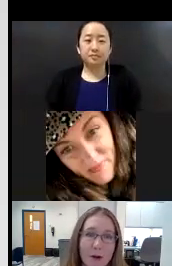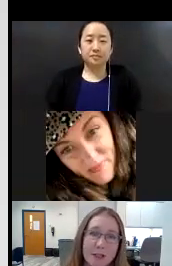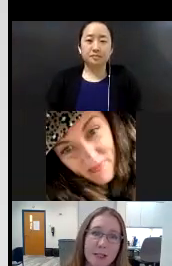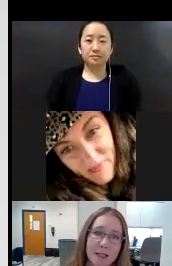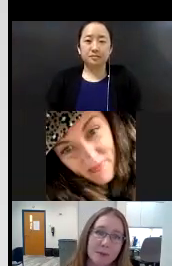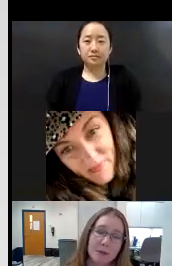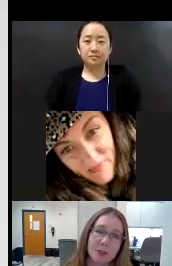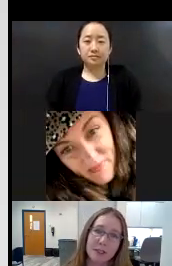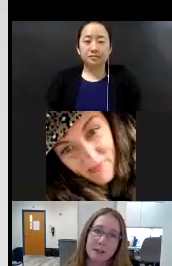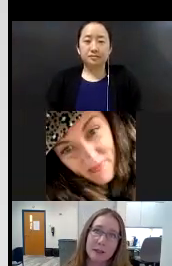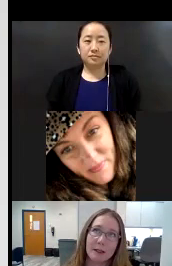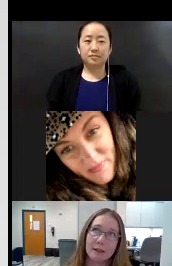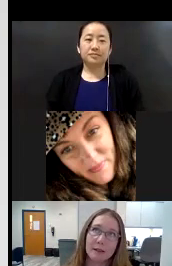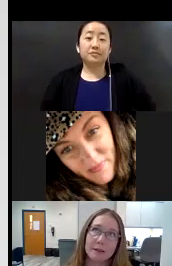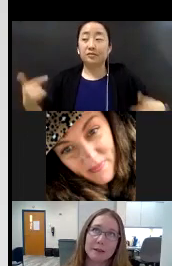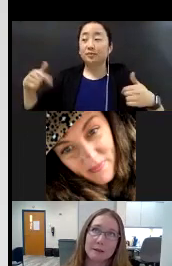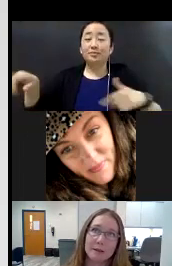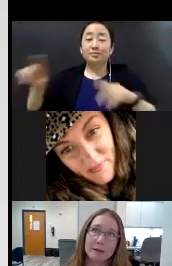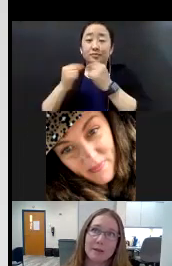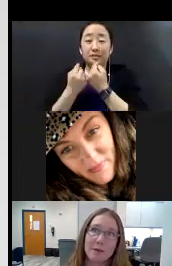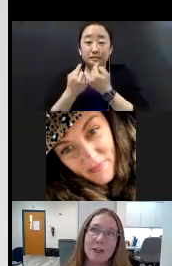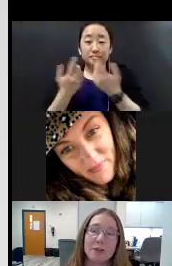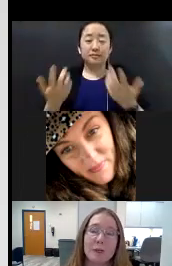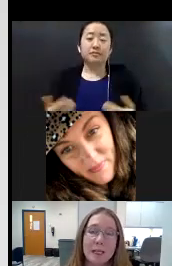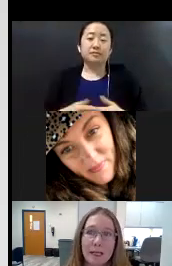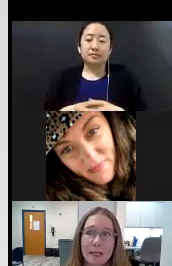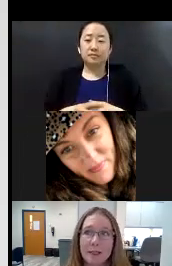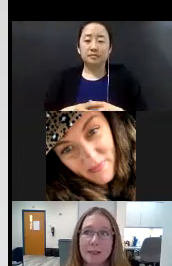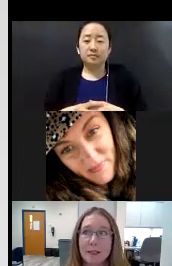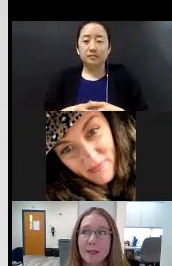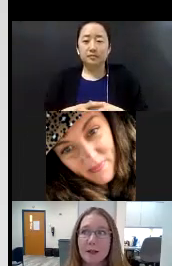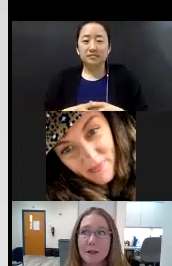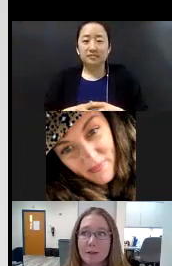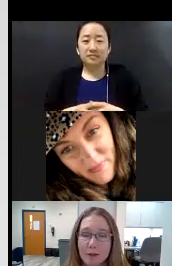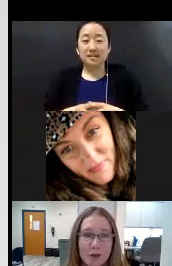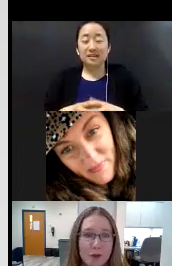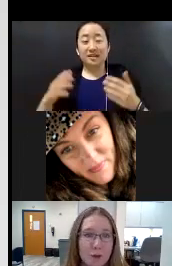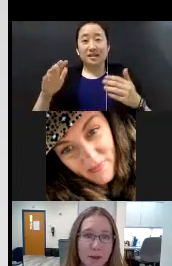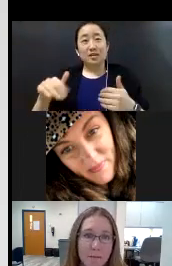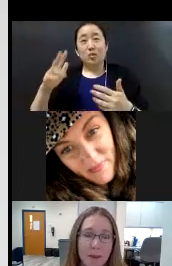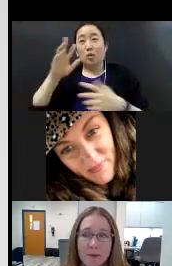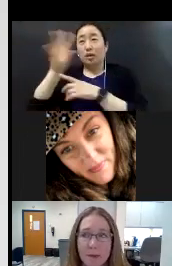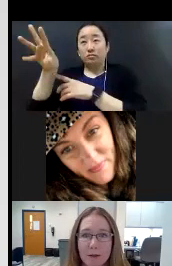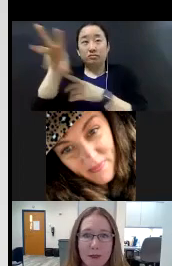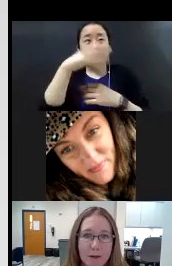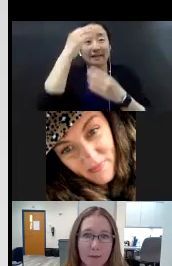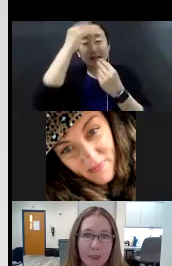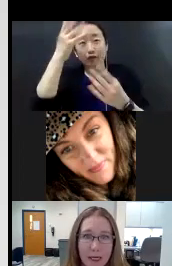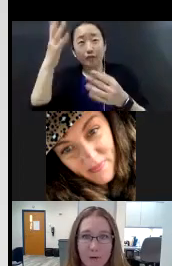AND FOR OUR TEAMS, THE INFORMATION WE GET IS SOONER, SO WE CAN BE PLANNING.